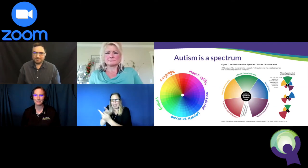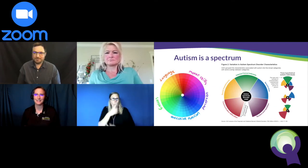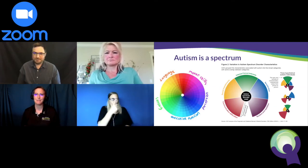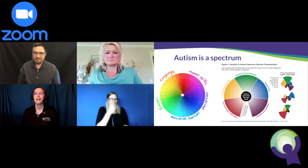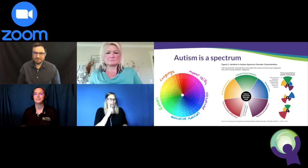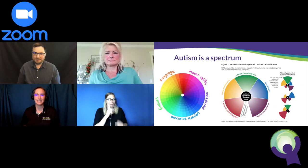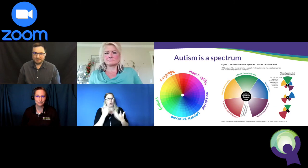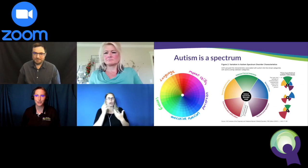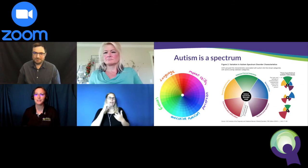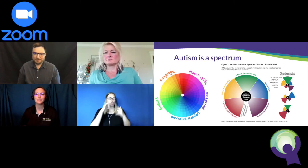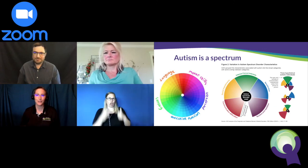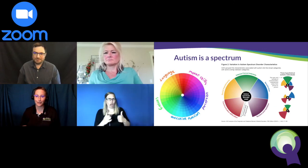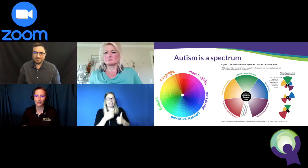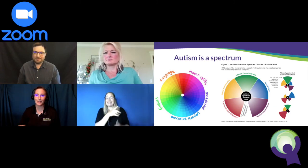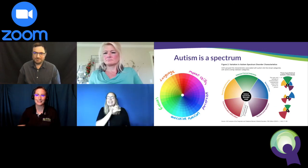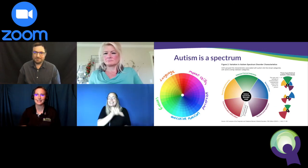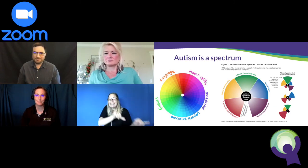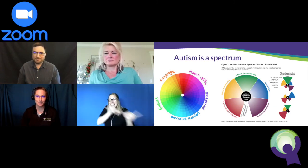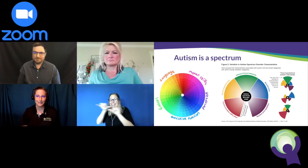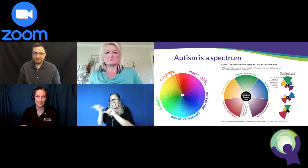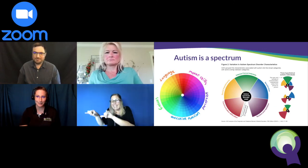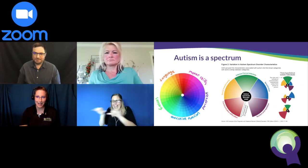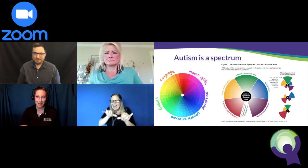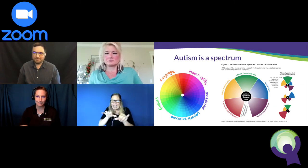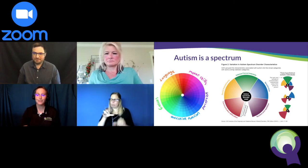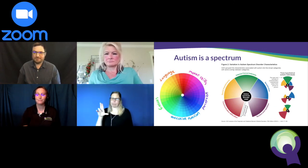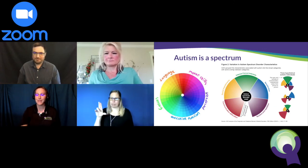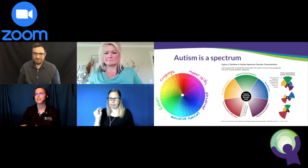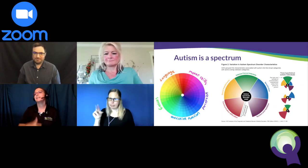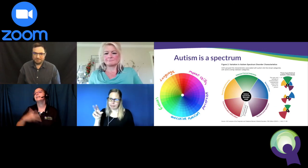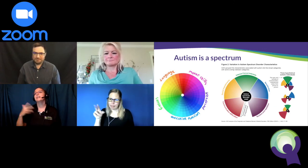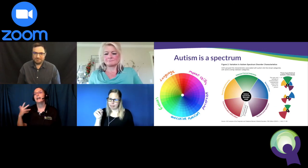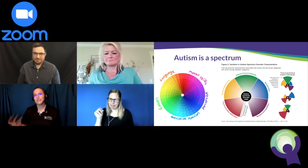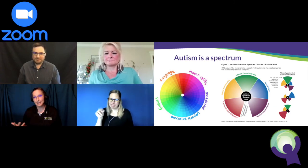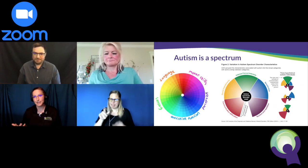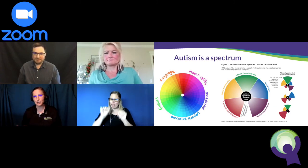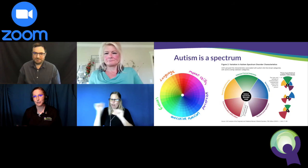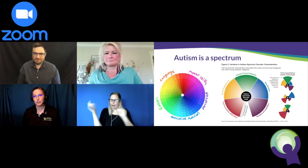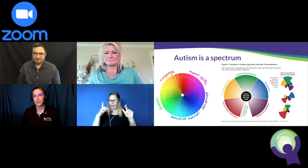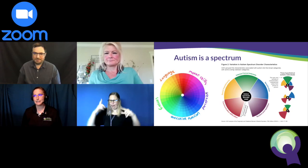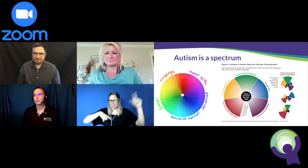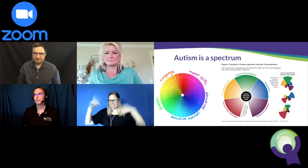same kind of experience or hearing loss that person is that you have met. And the same thing goes with autism.